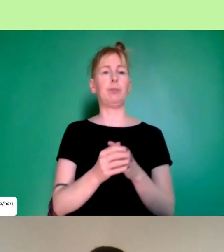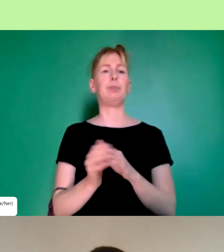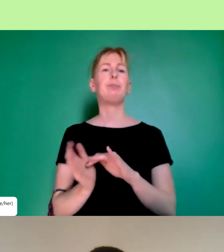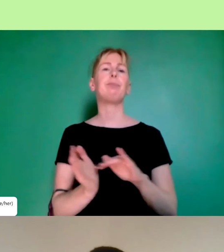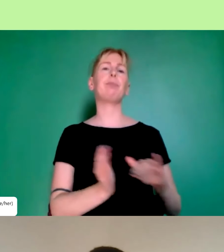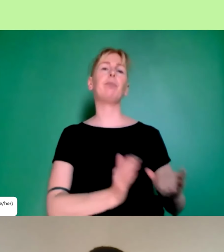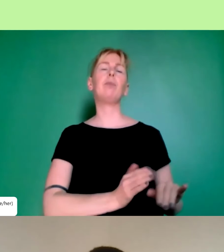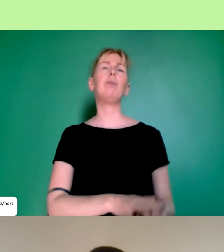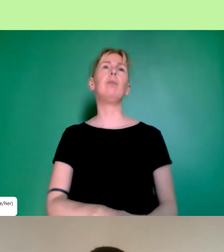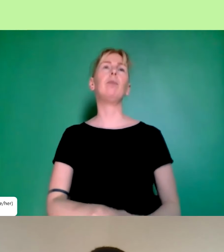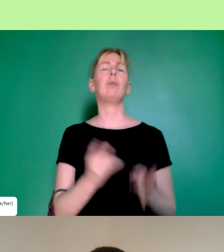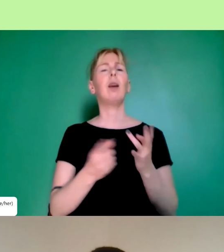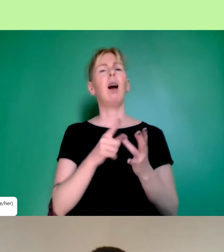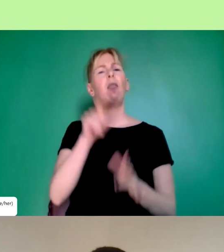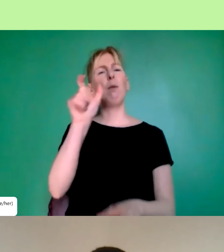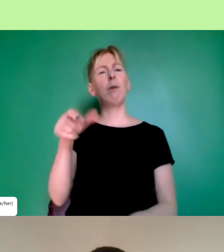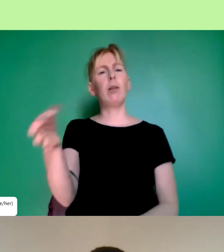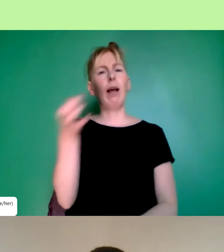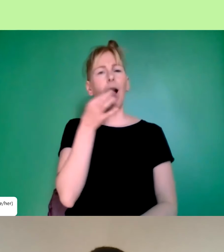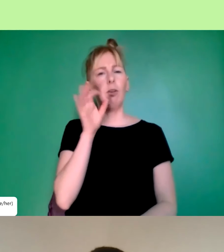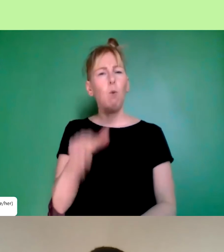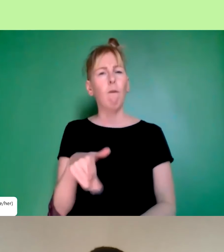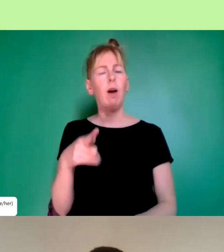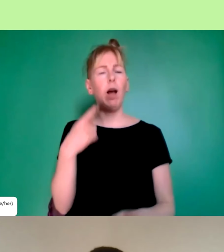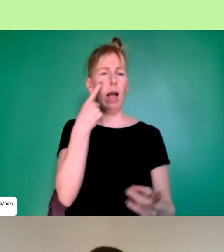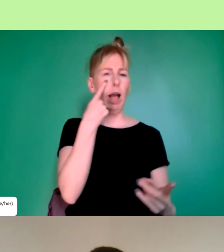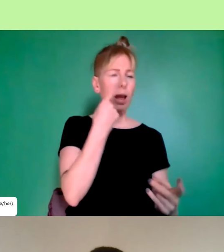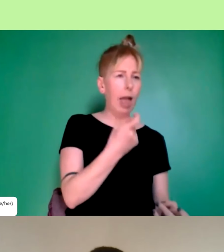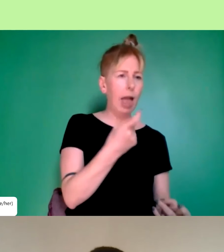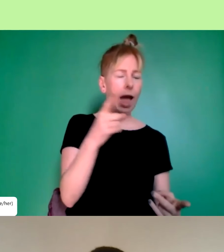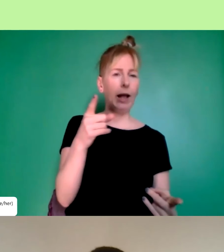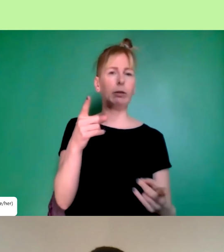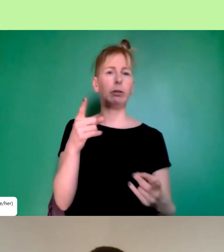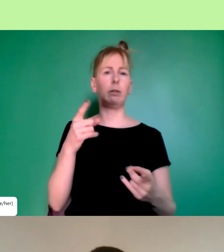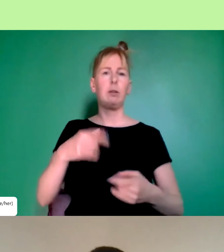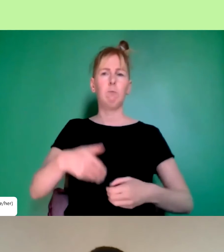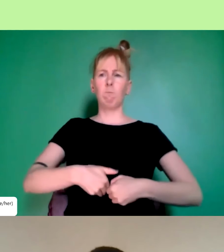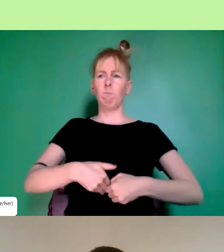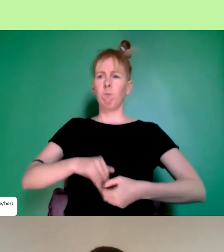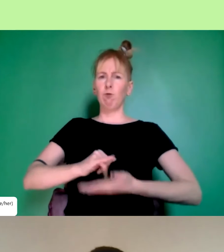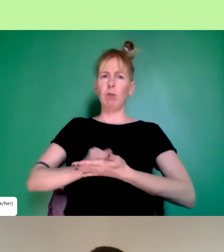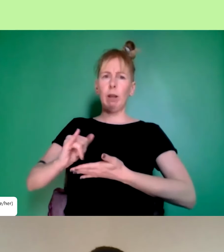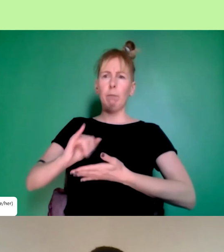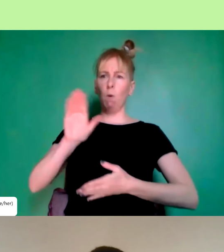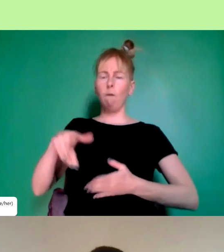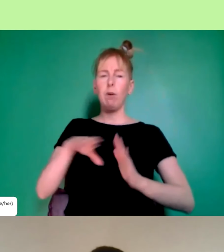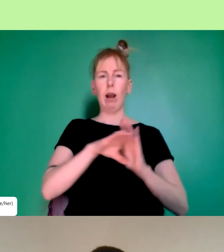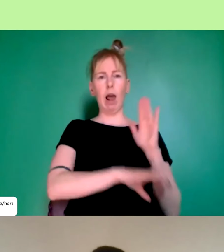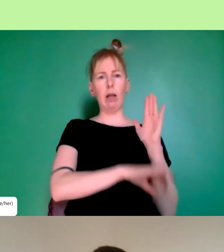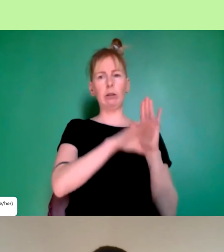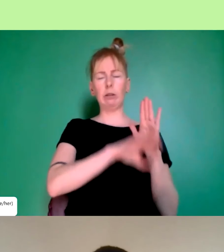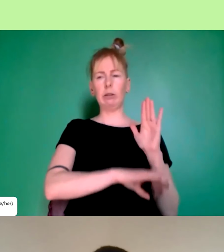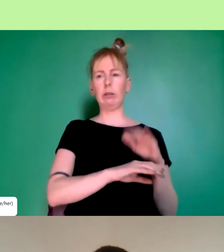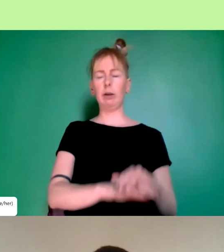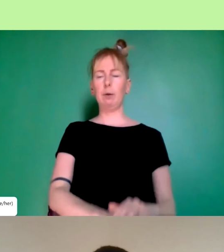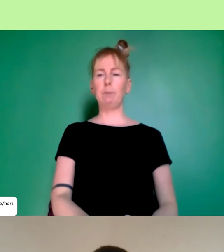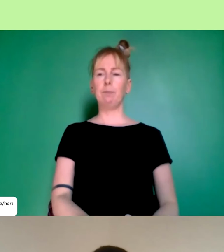question, because I would say a lot of a lot of what I've done in the last few years, particularly